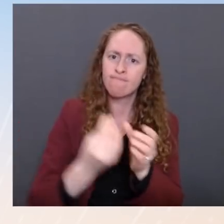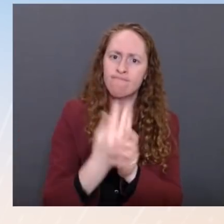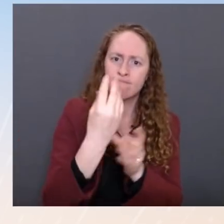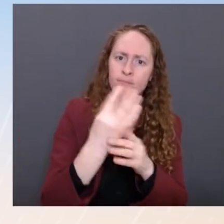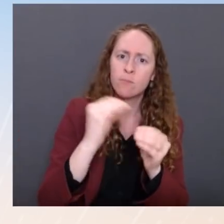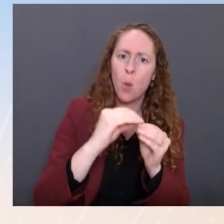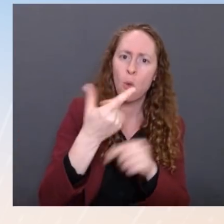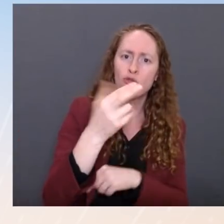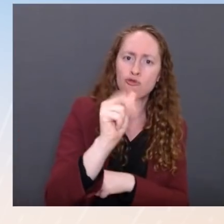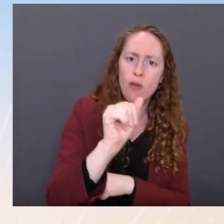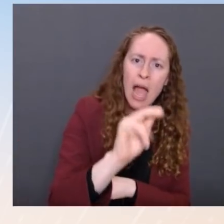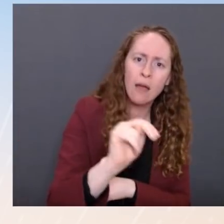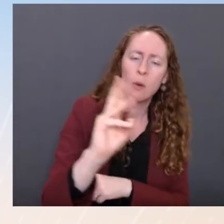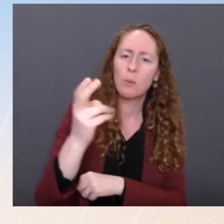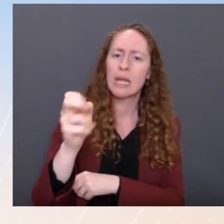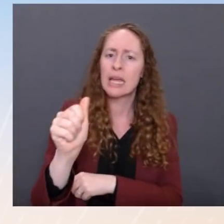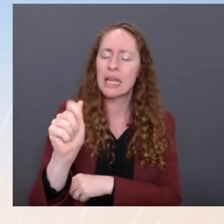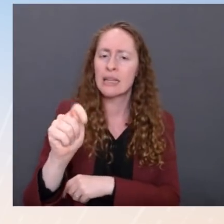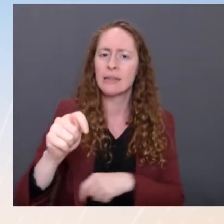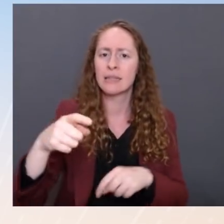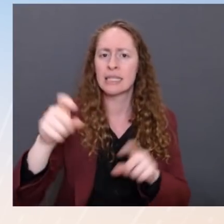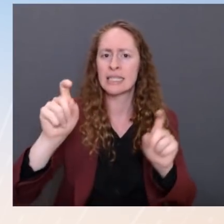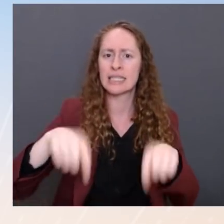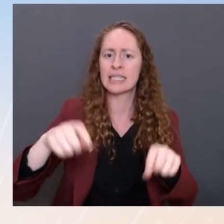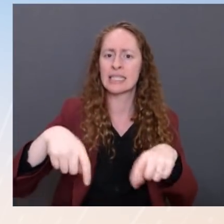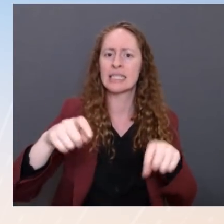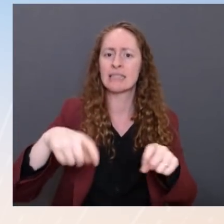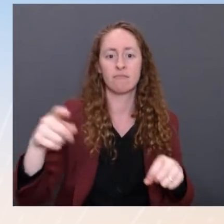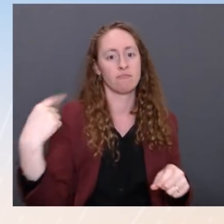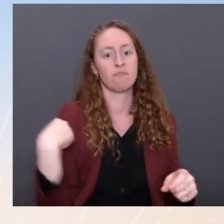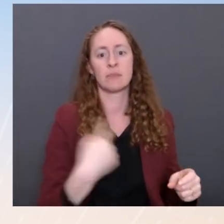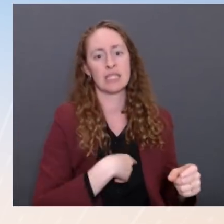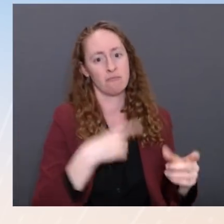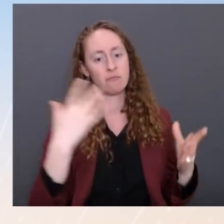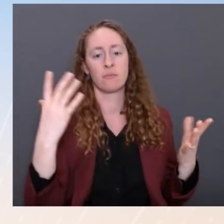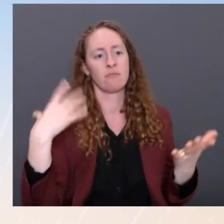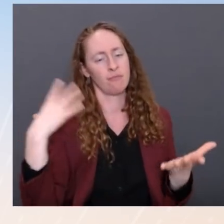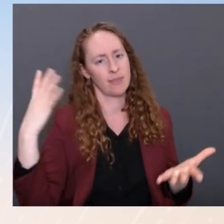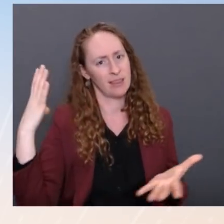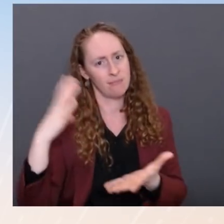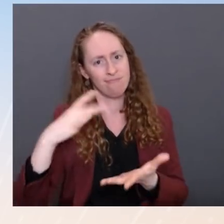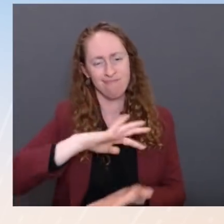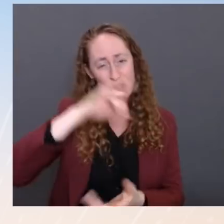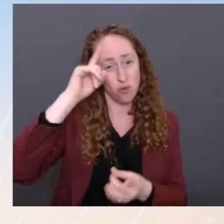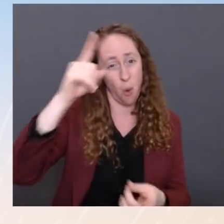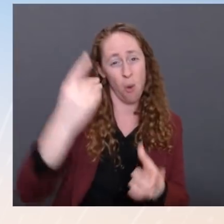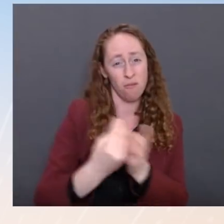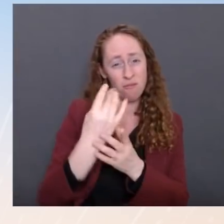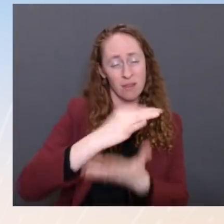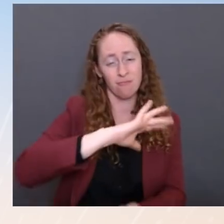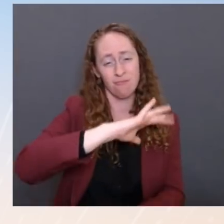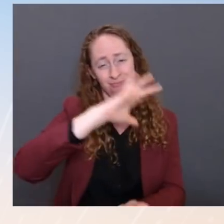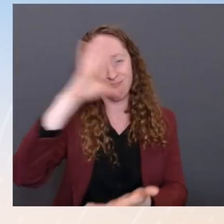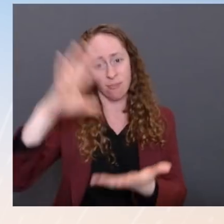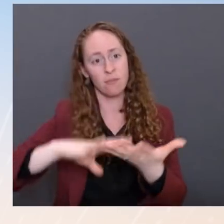the world's largest provider of assistance in aid to global food programs in order to address what we know could be a shortage around the world.